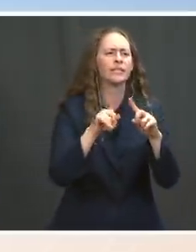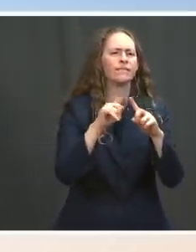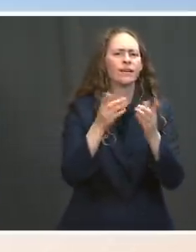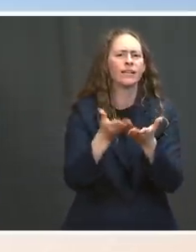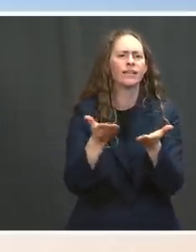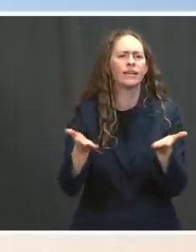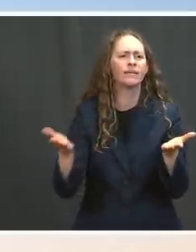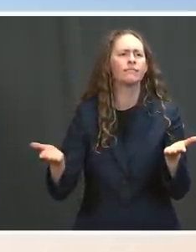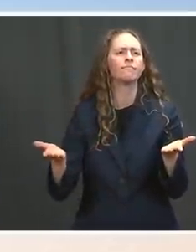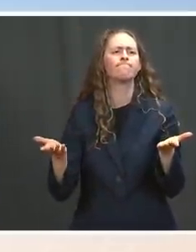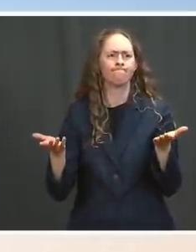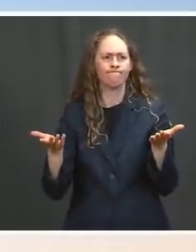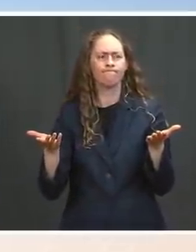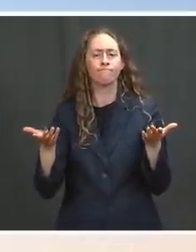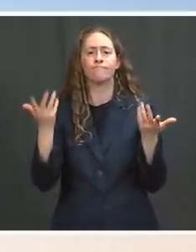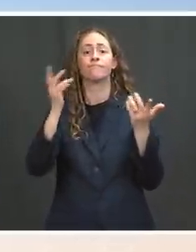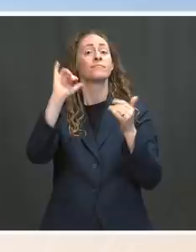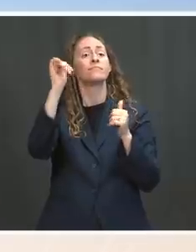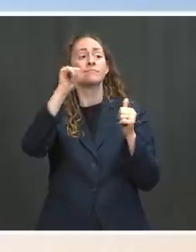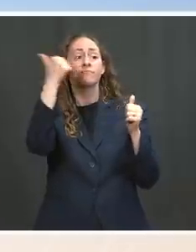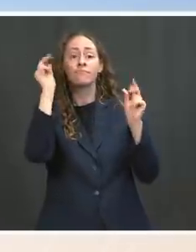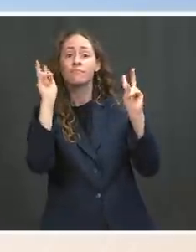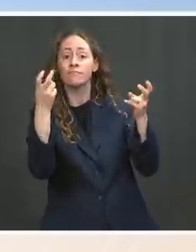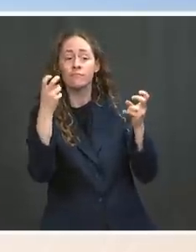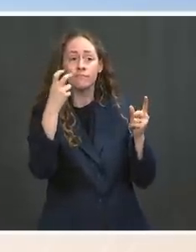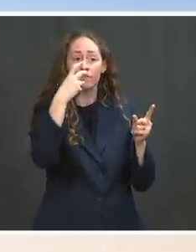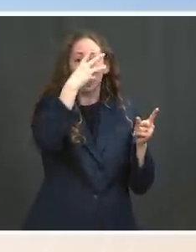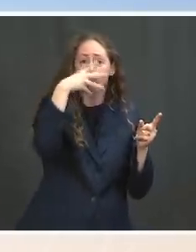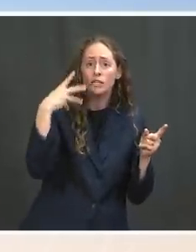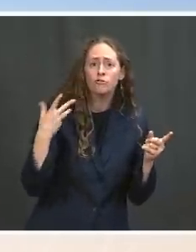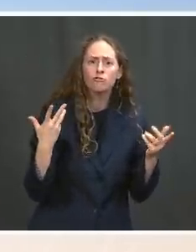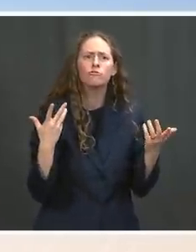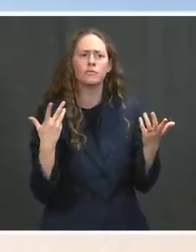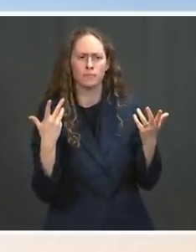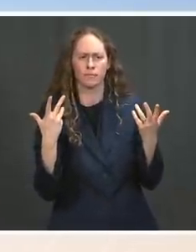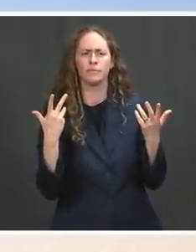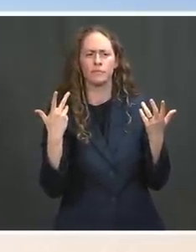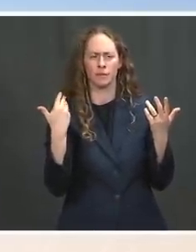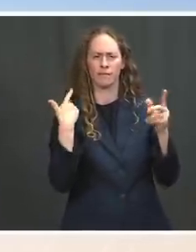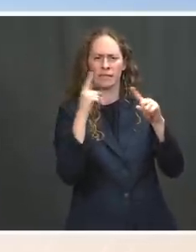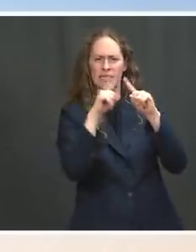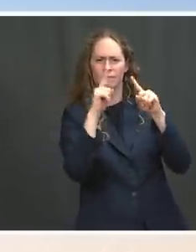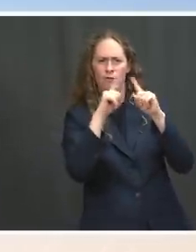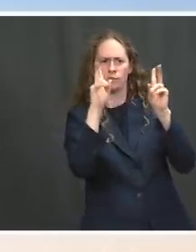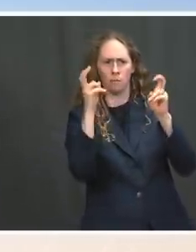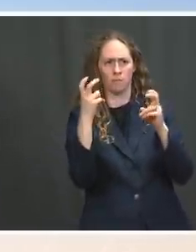But we will see what comes up in this meeting when we -- when it concludes. Obviously, the President has his agenda